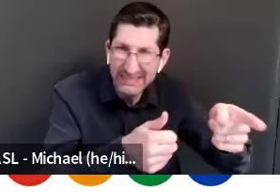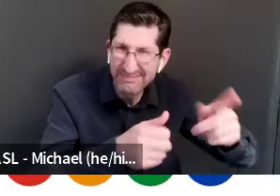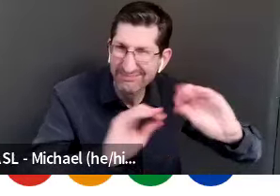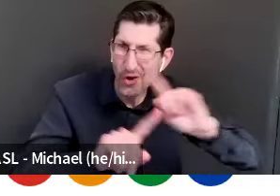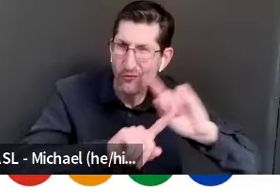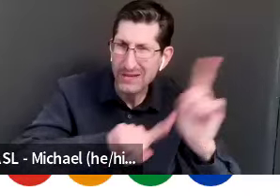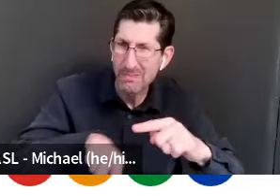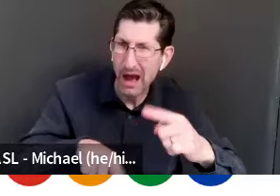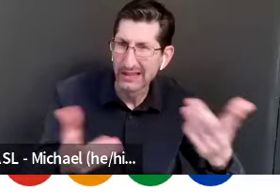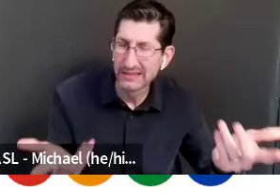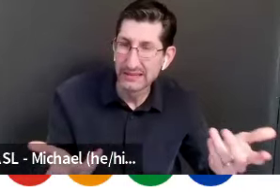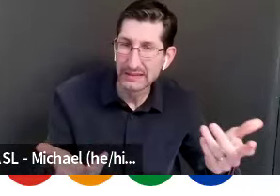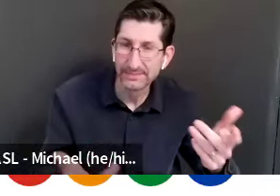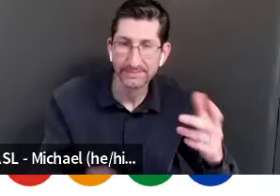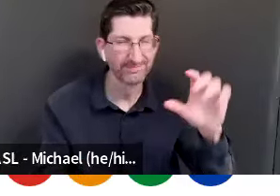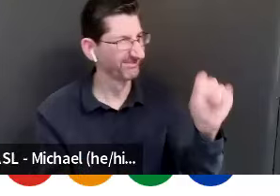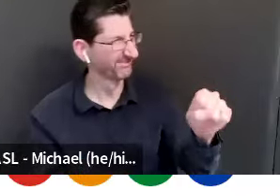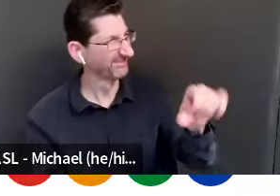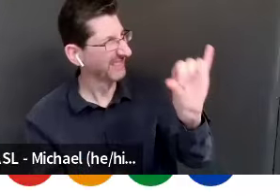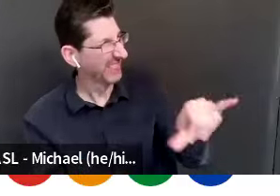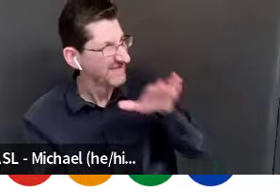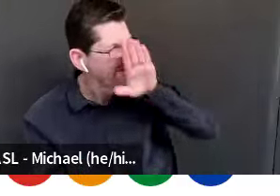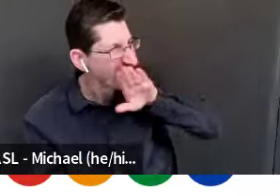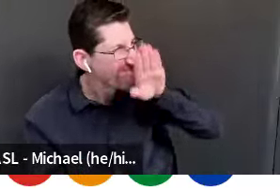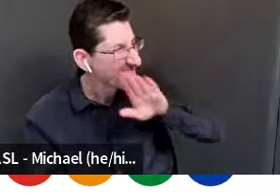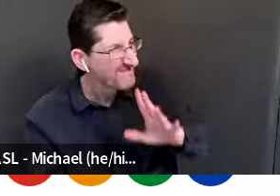AND NOT RESPONDING TO TEXTS.